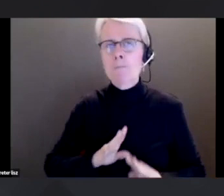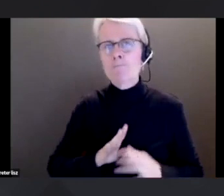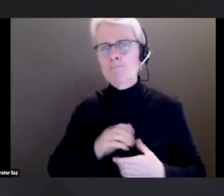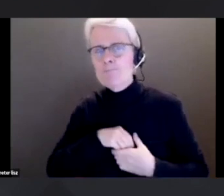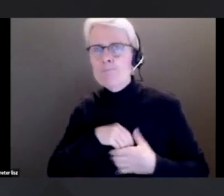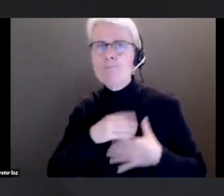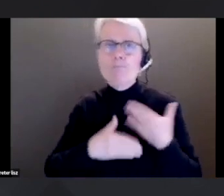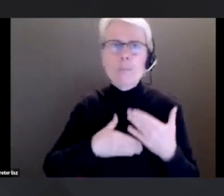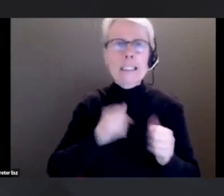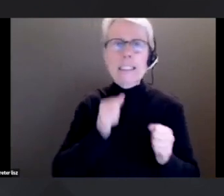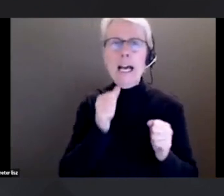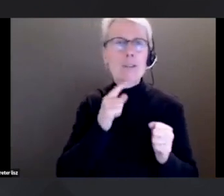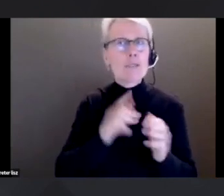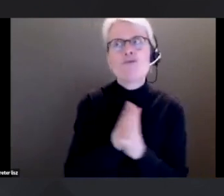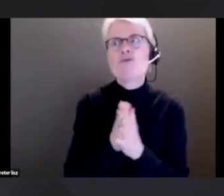But I think the building that relationship, so if